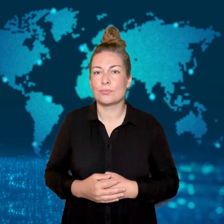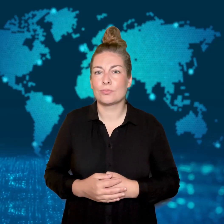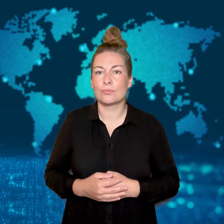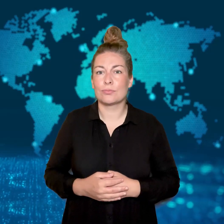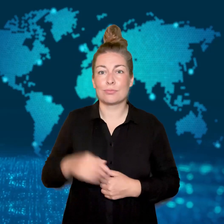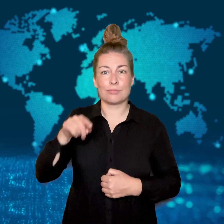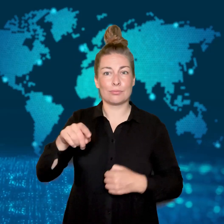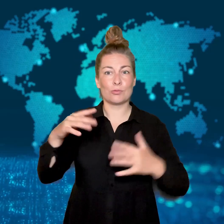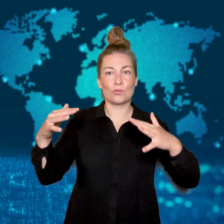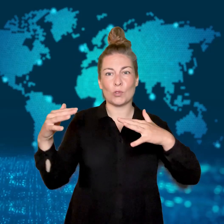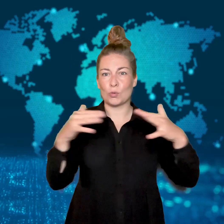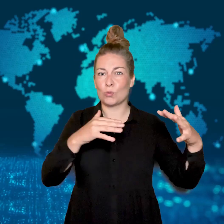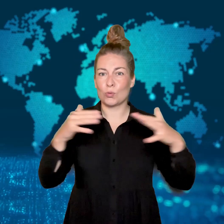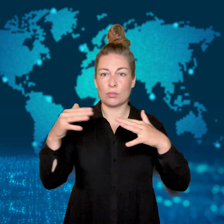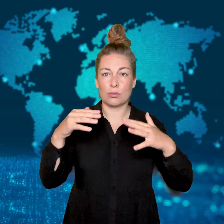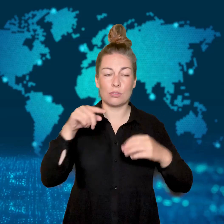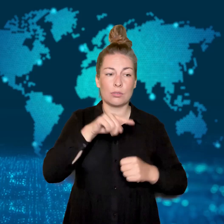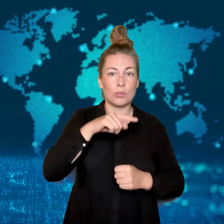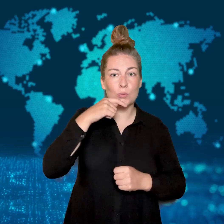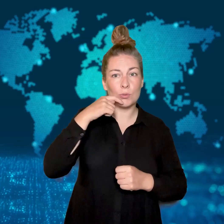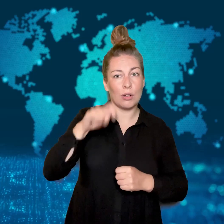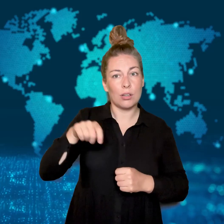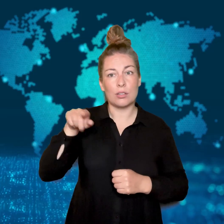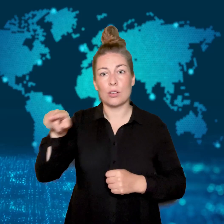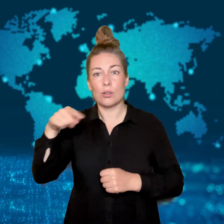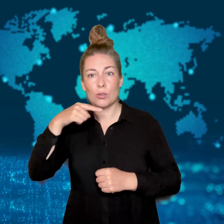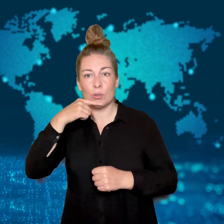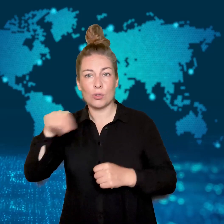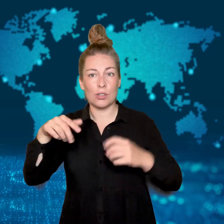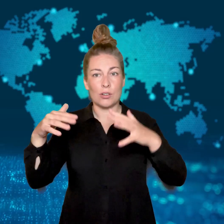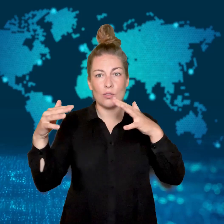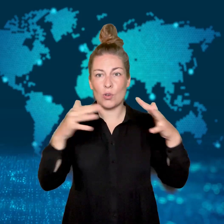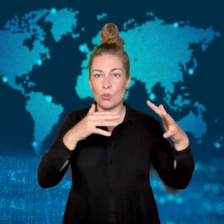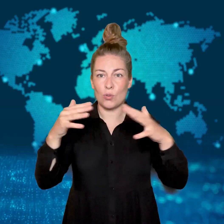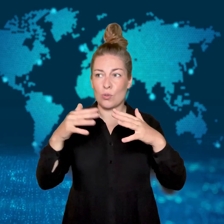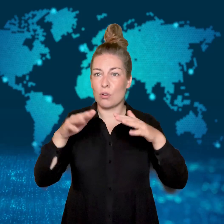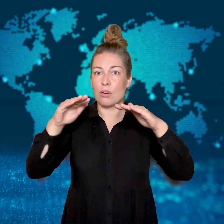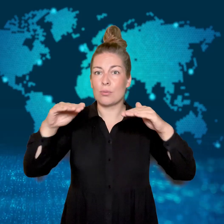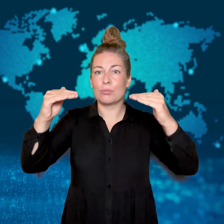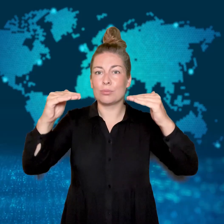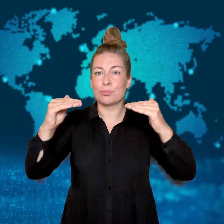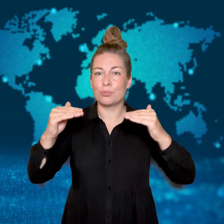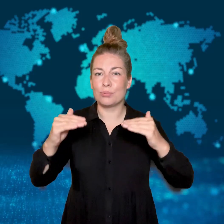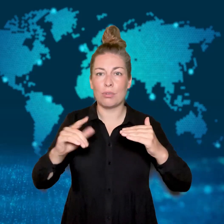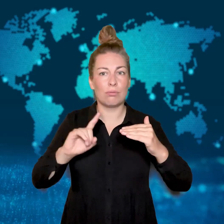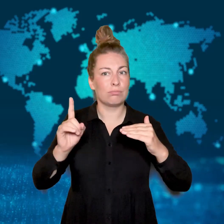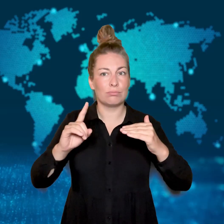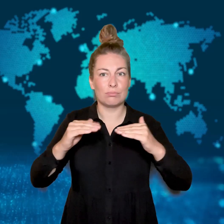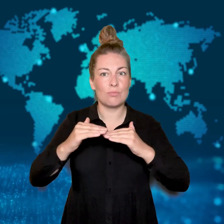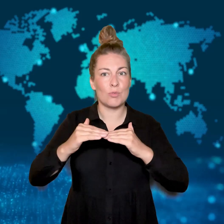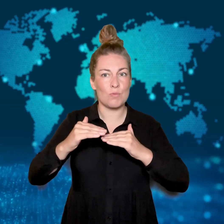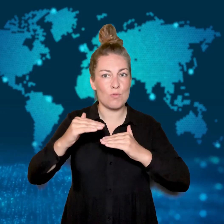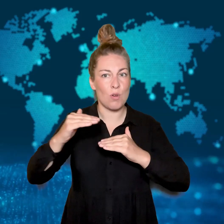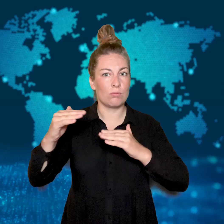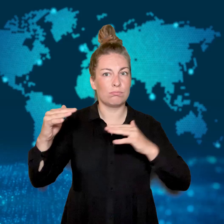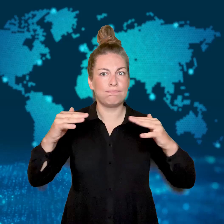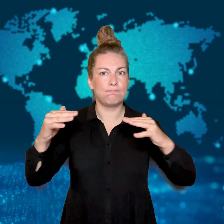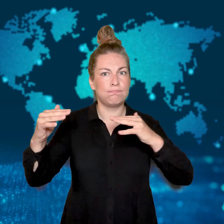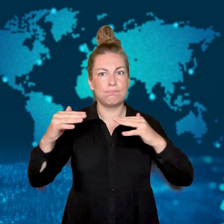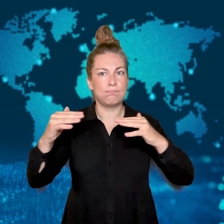and encourage them rather than finding fault with the country's progress.